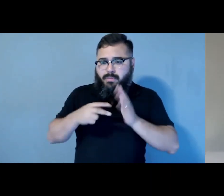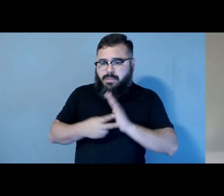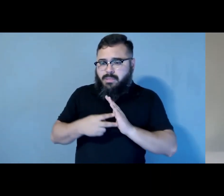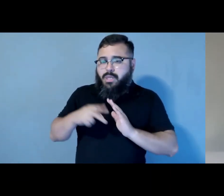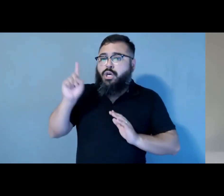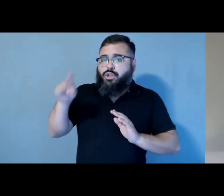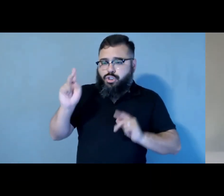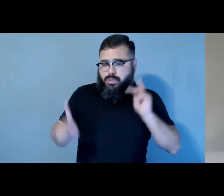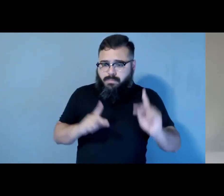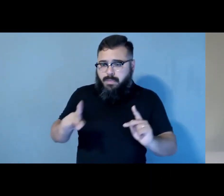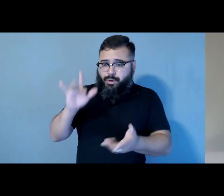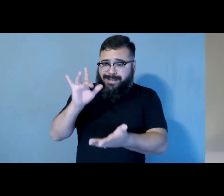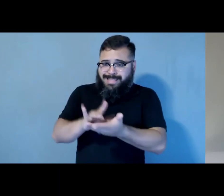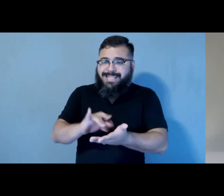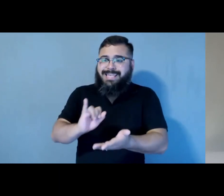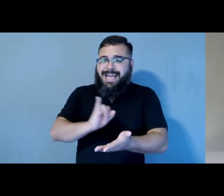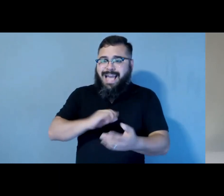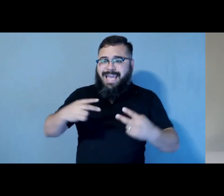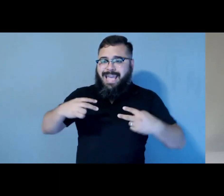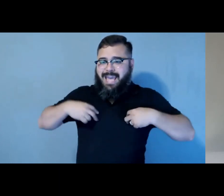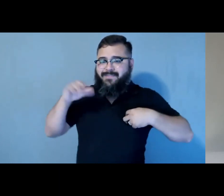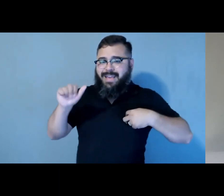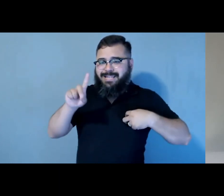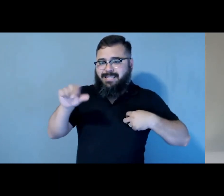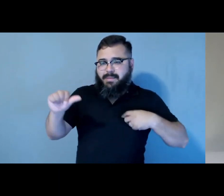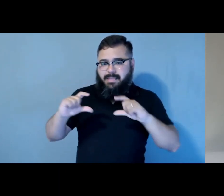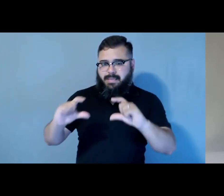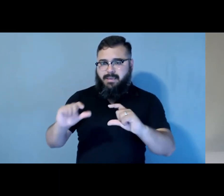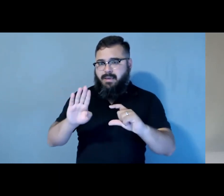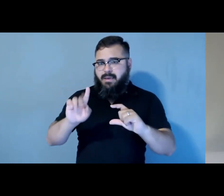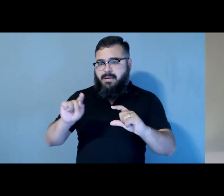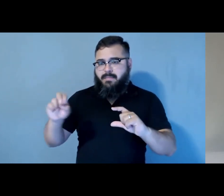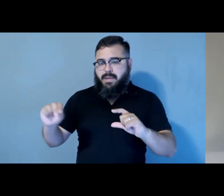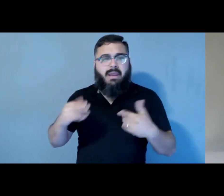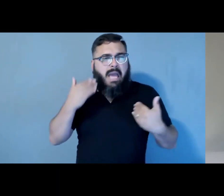the I have a disability button?" And I, unfortunately, I don't know what WOTC is.